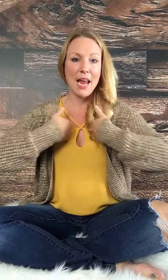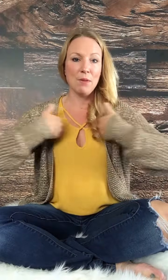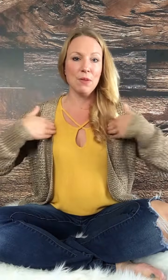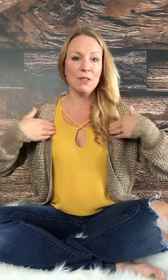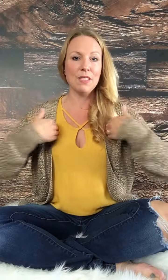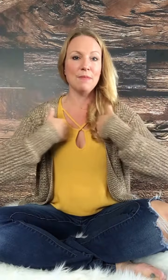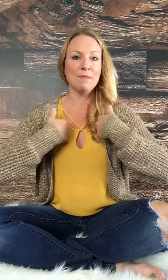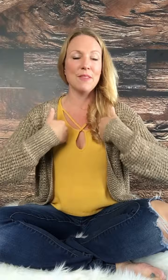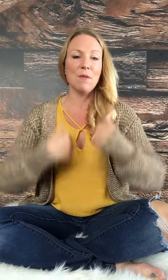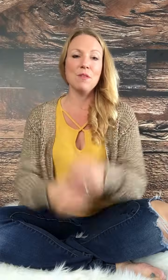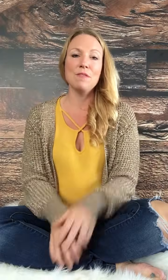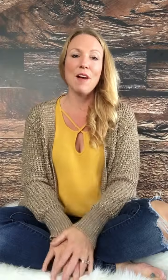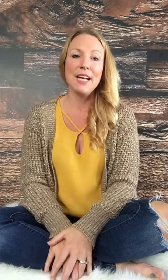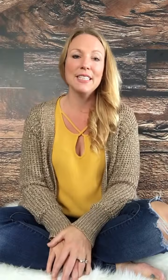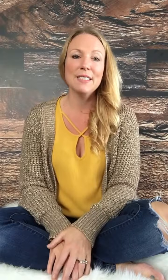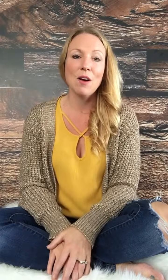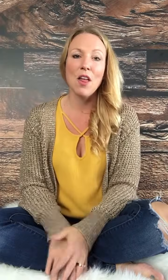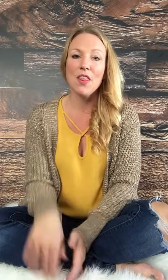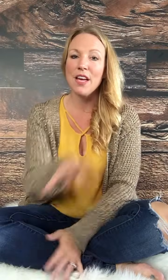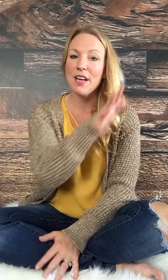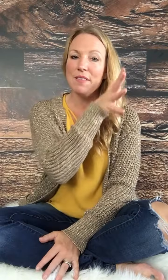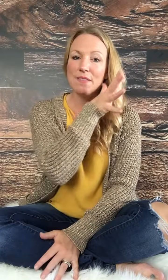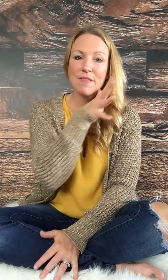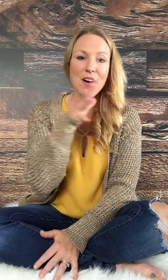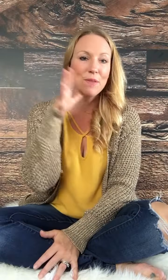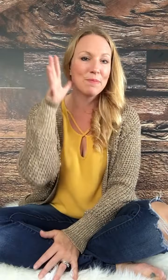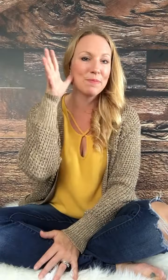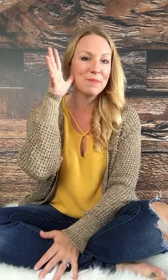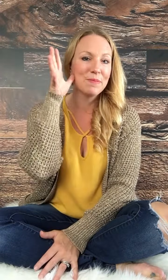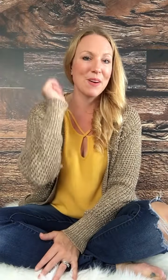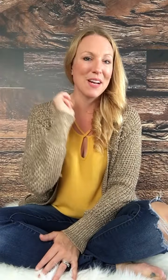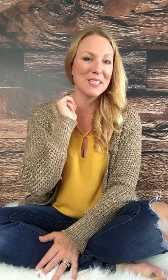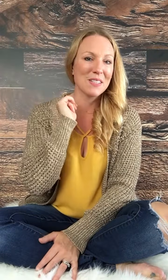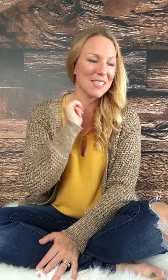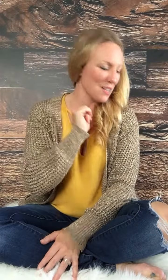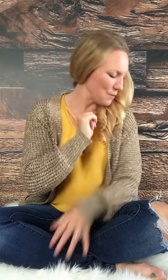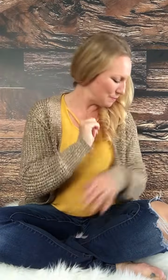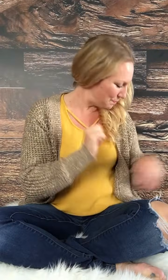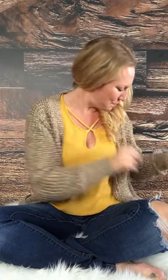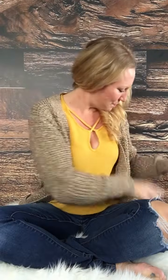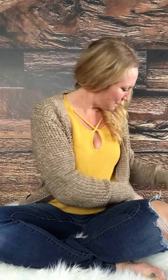ANIMALS that we'll find on the FARM. All right, so let's go.